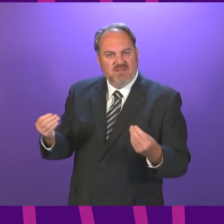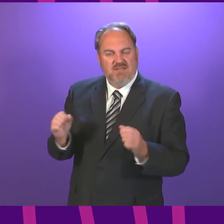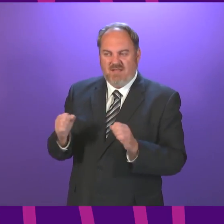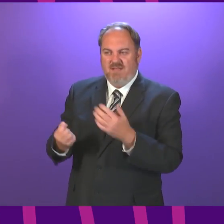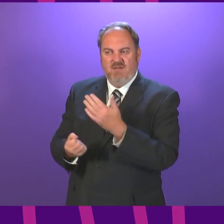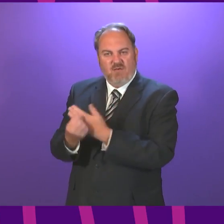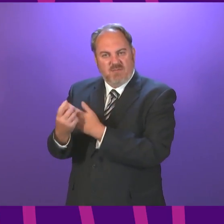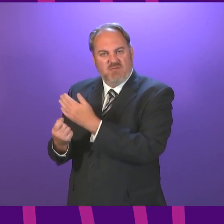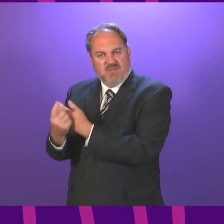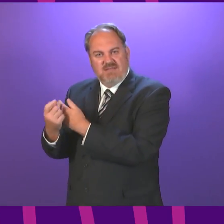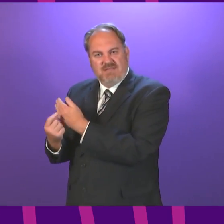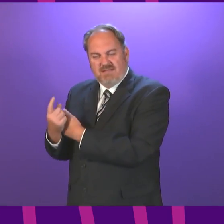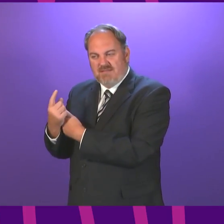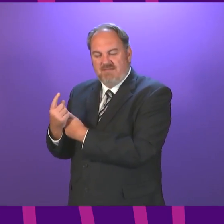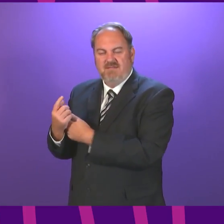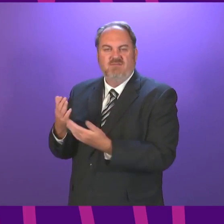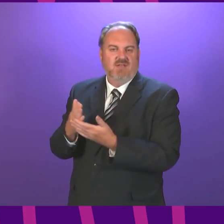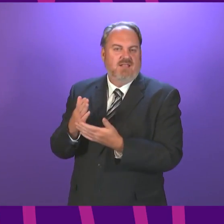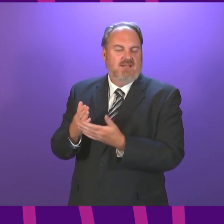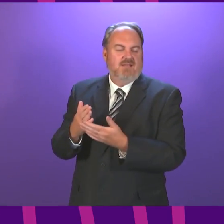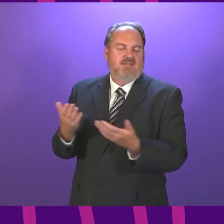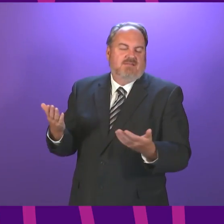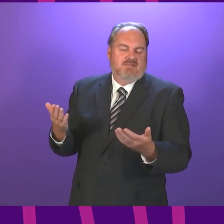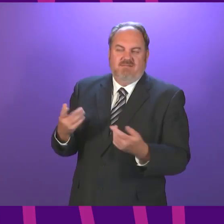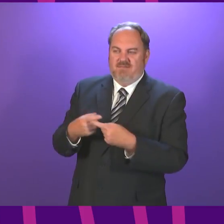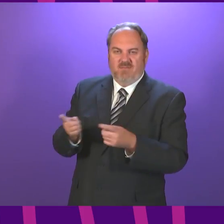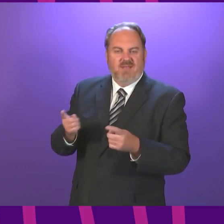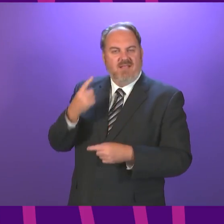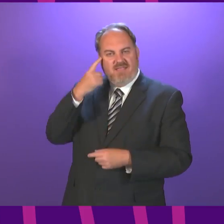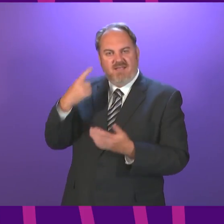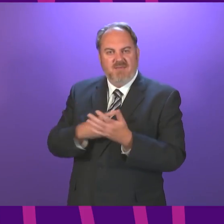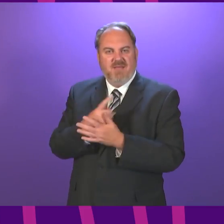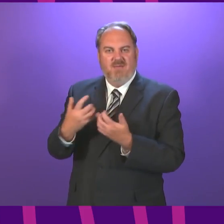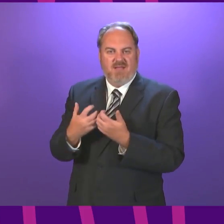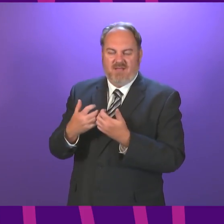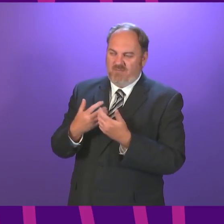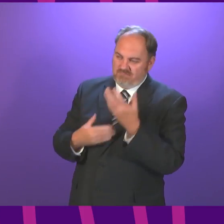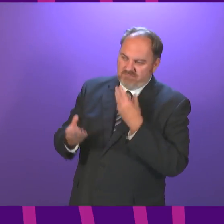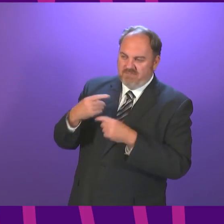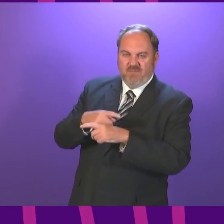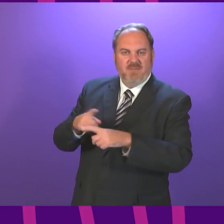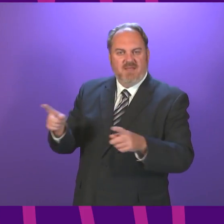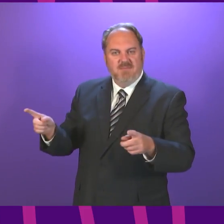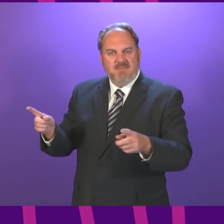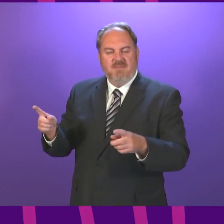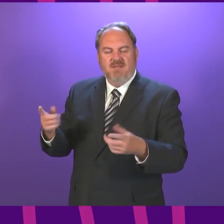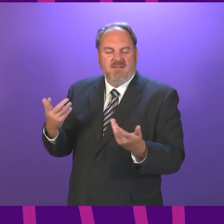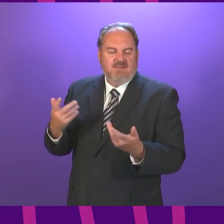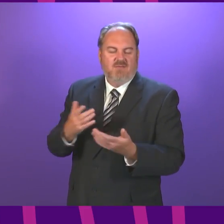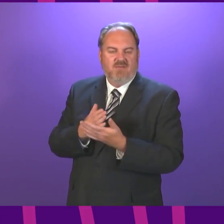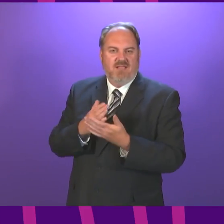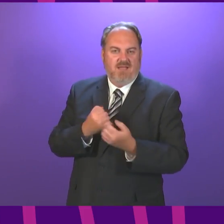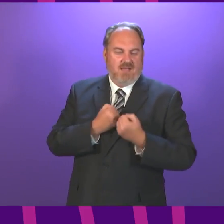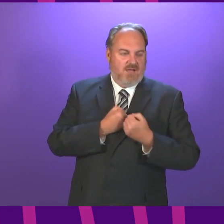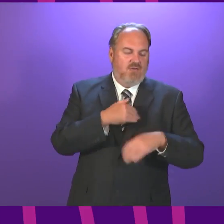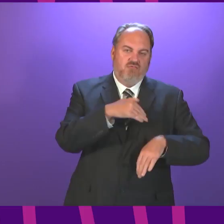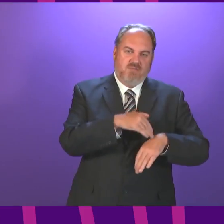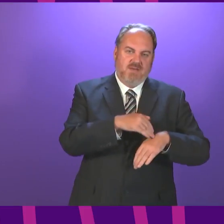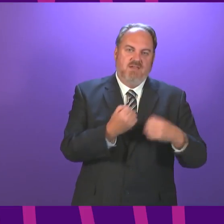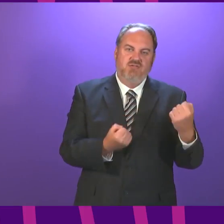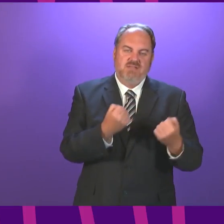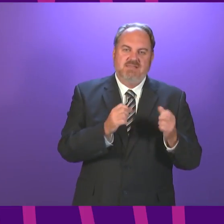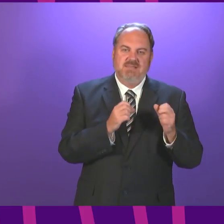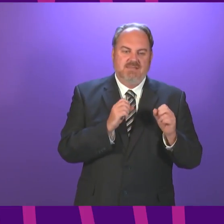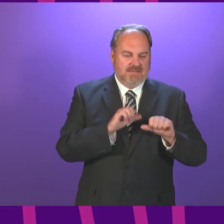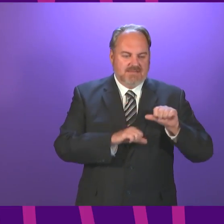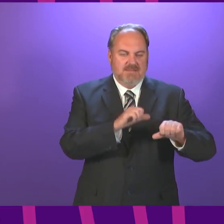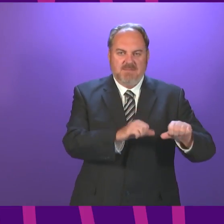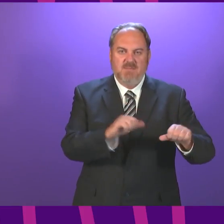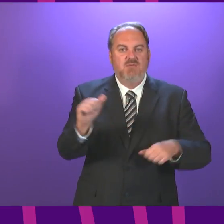that they have at their disposal. Likewise, we must look at the opportunities that we